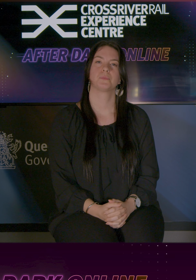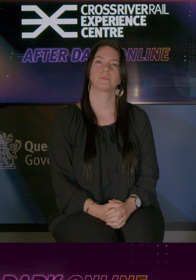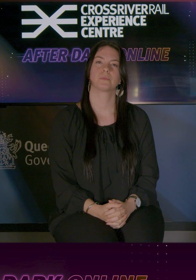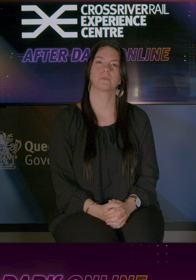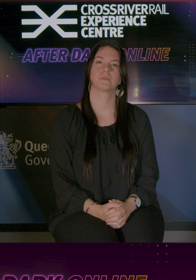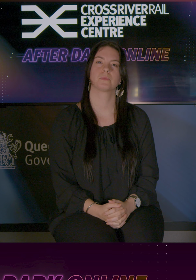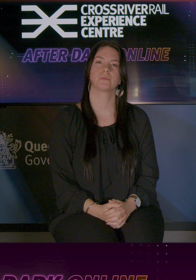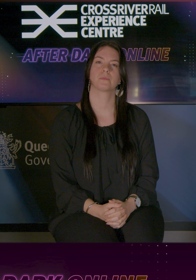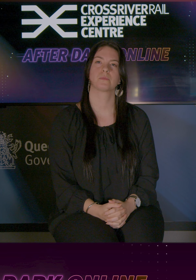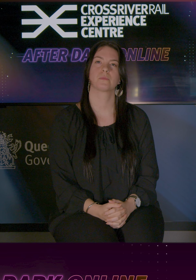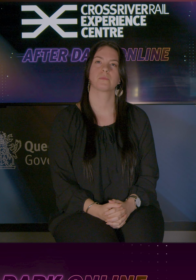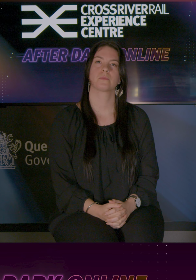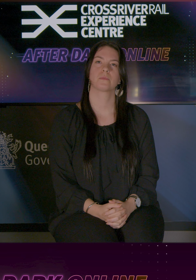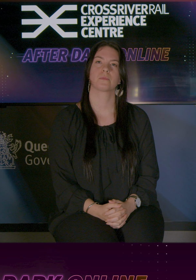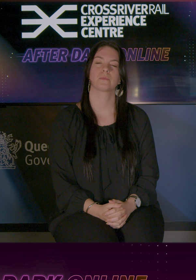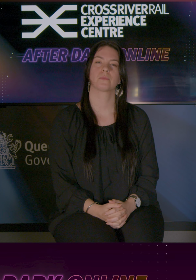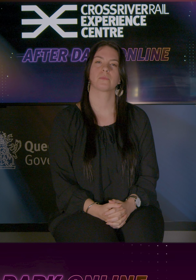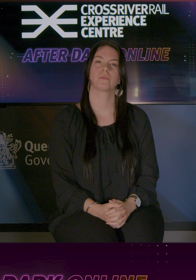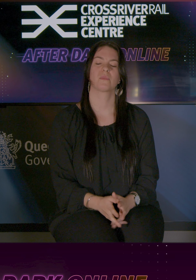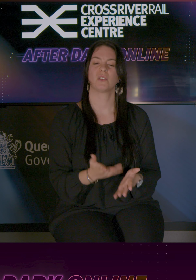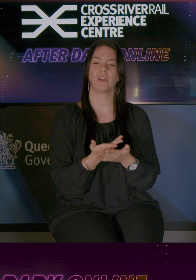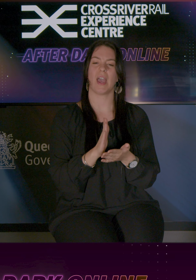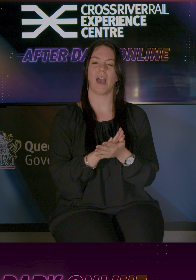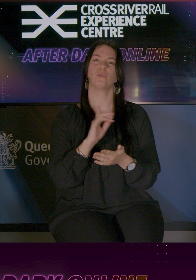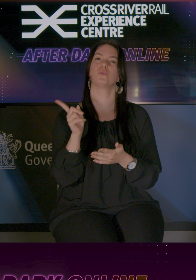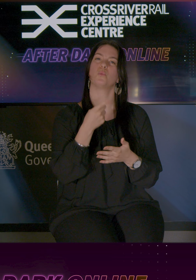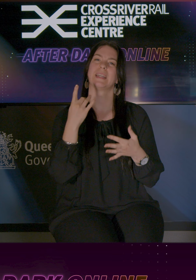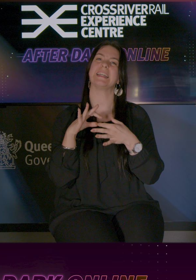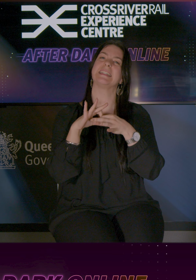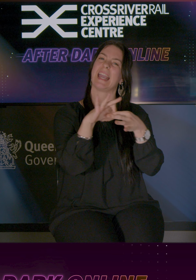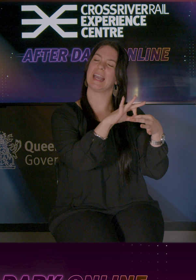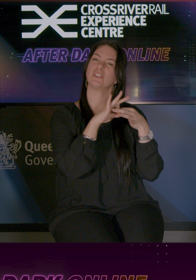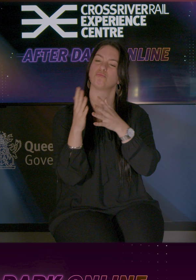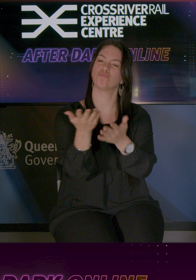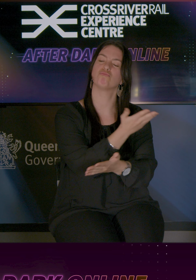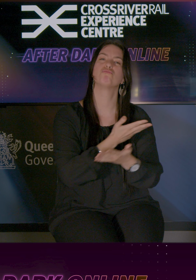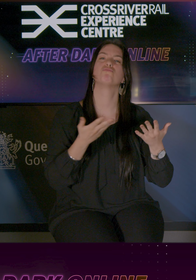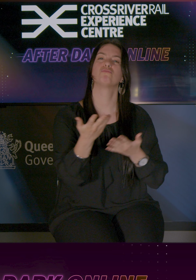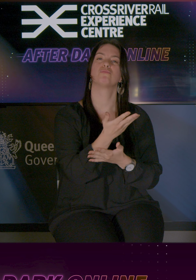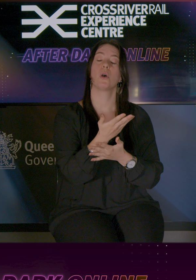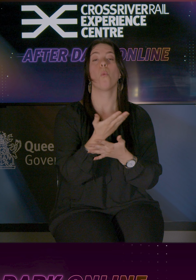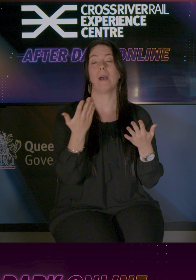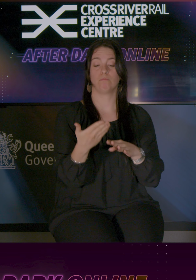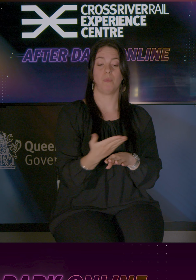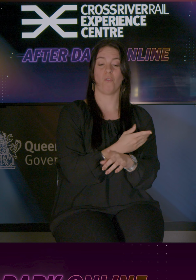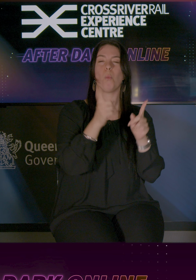so how do we engage well when we've begun we had some guiding principles and this was about